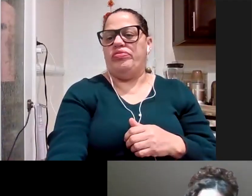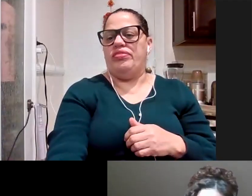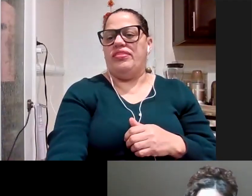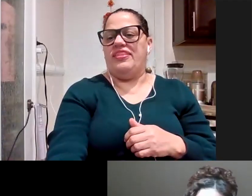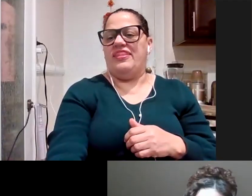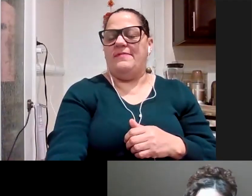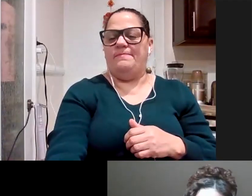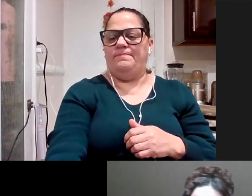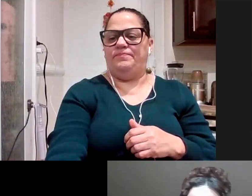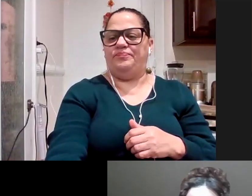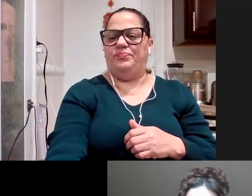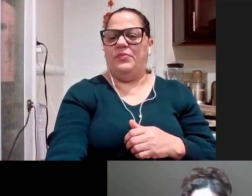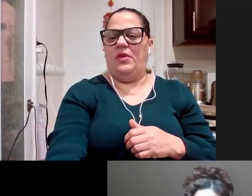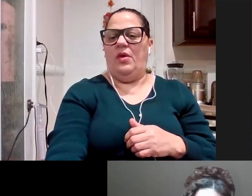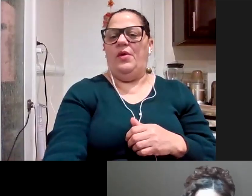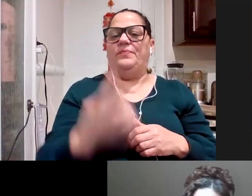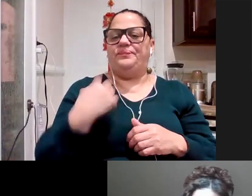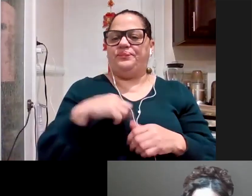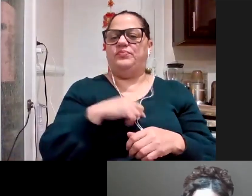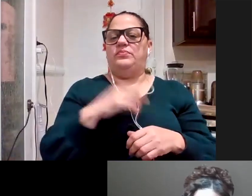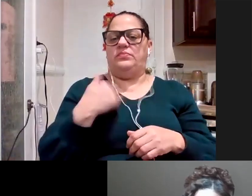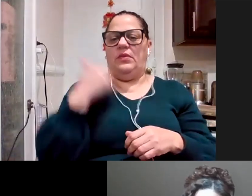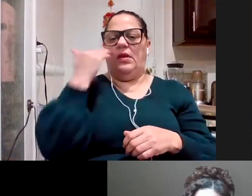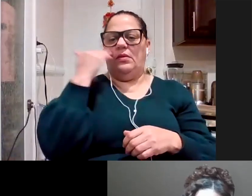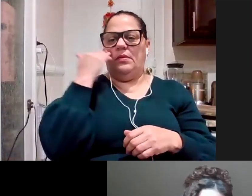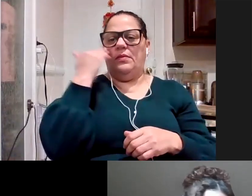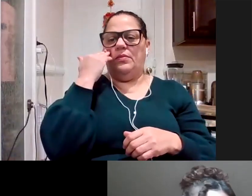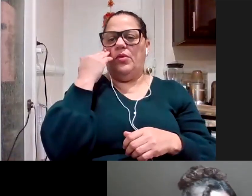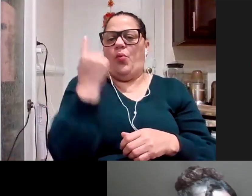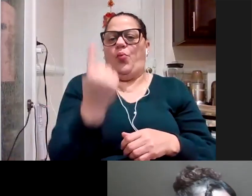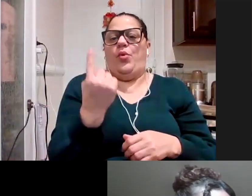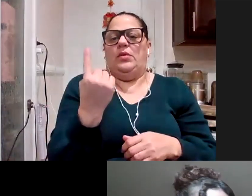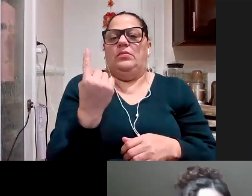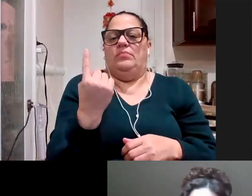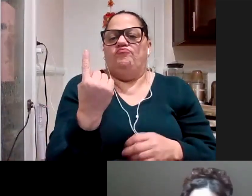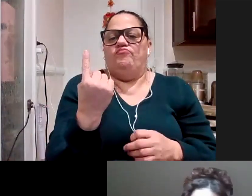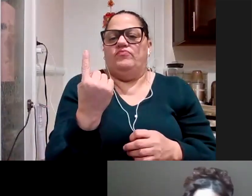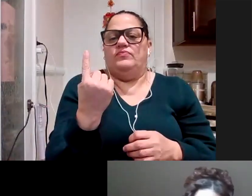[ALICE] I'm a little bit I'm a little bit familiar because I've been to one I went two years ago to